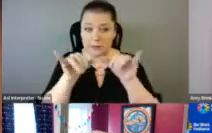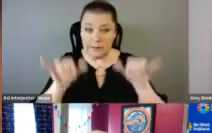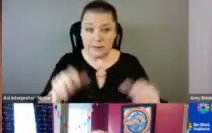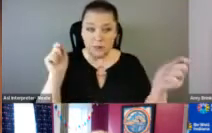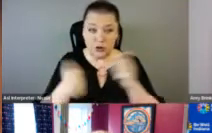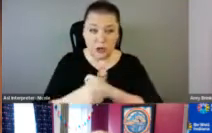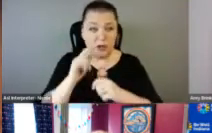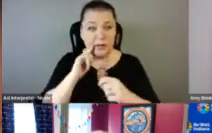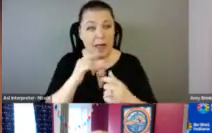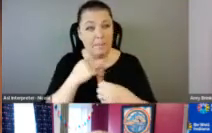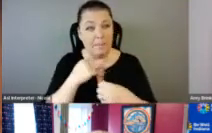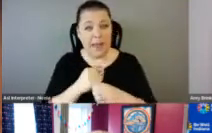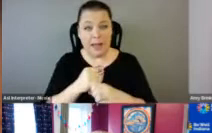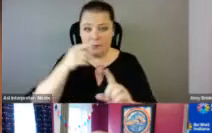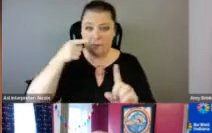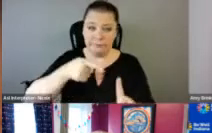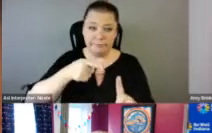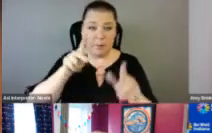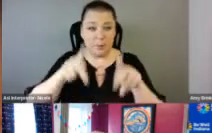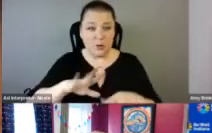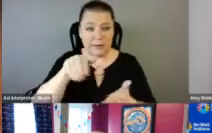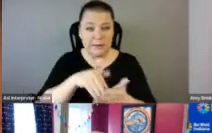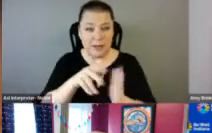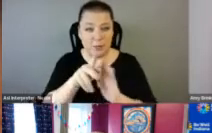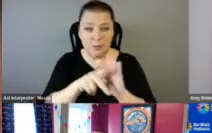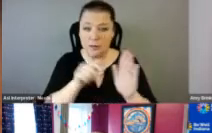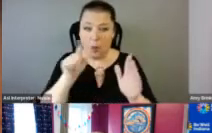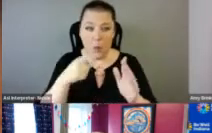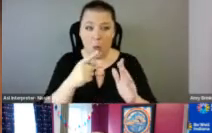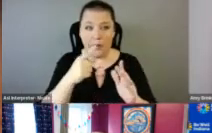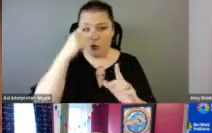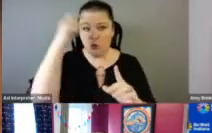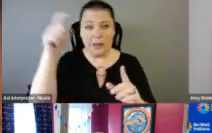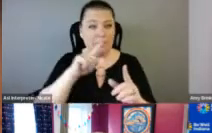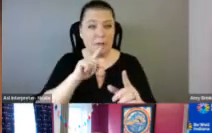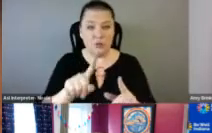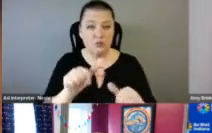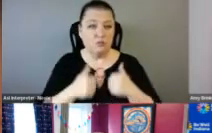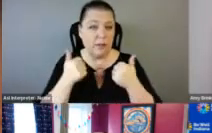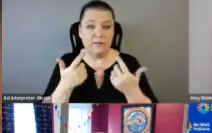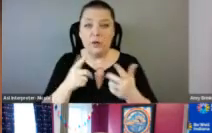makes person-centered principles not just an aspiration, but a reality in the lives of people